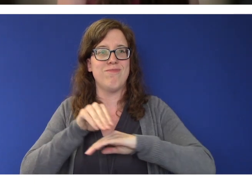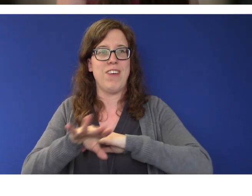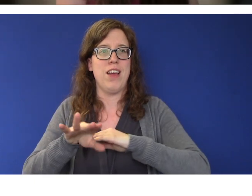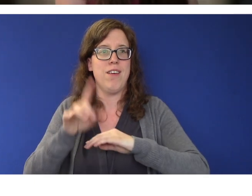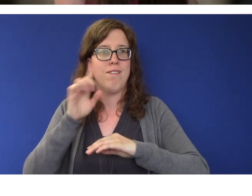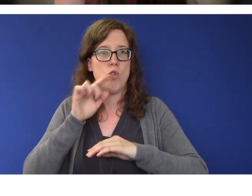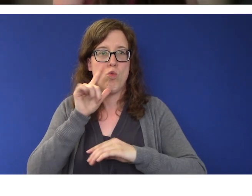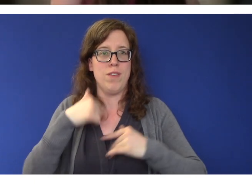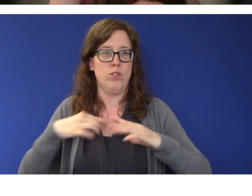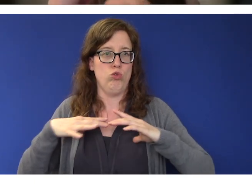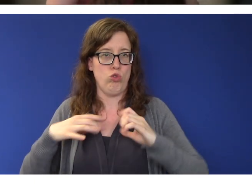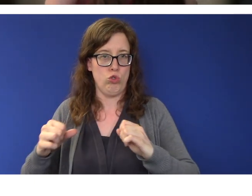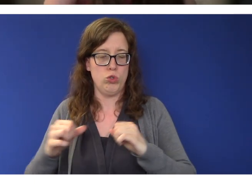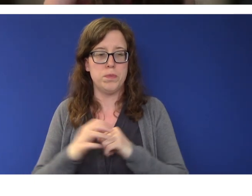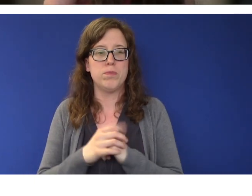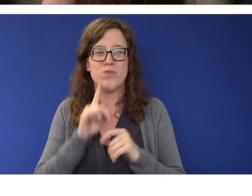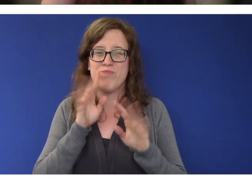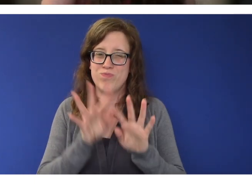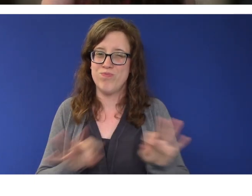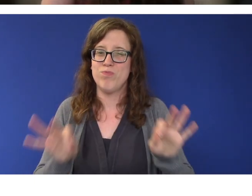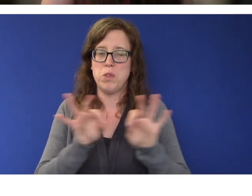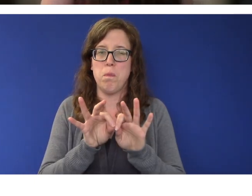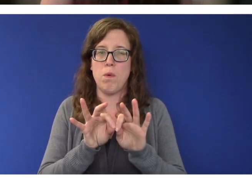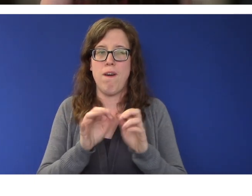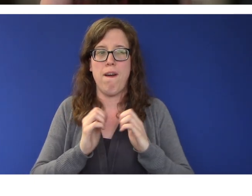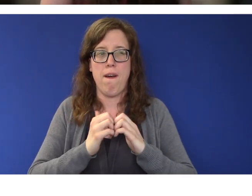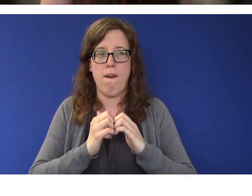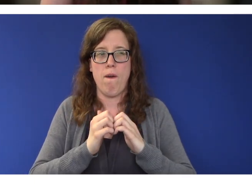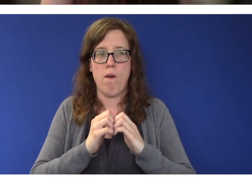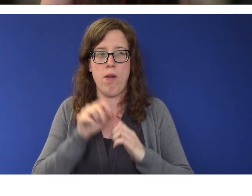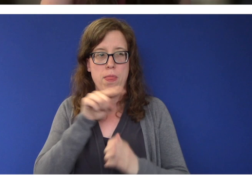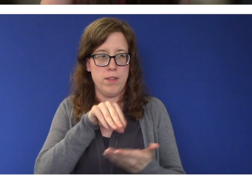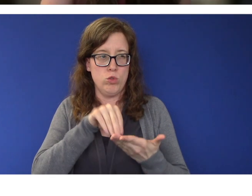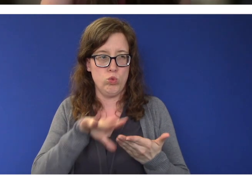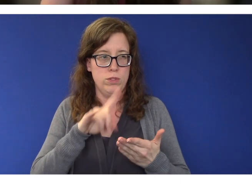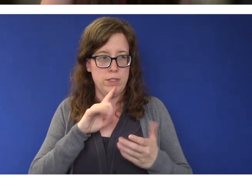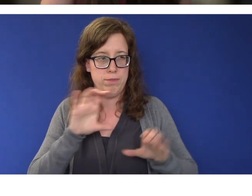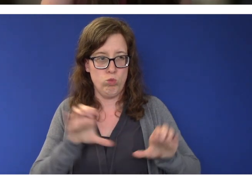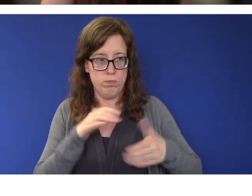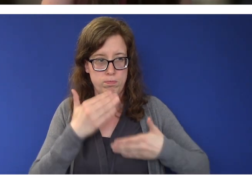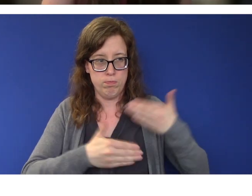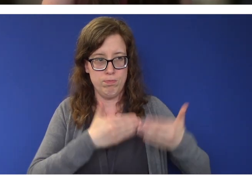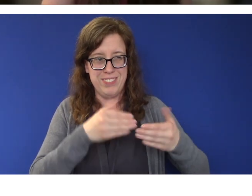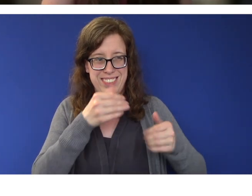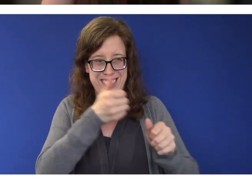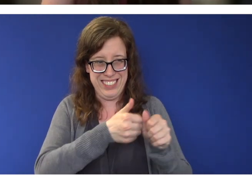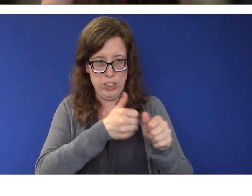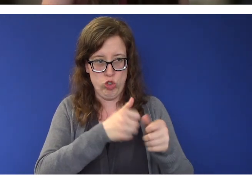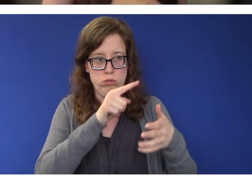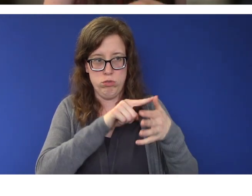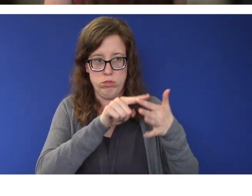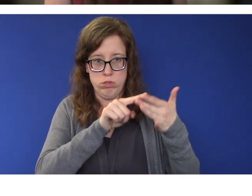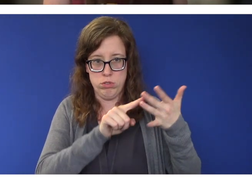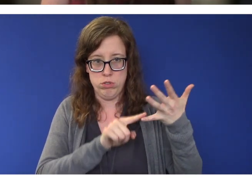areas. It’s really important to look at how the student is functioning in each area and